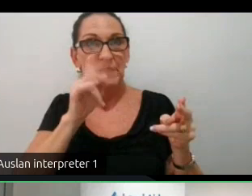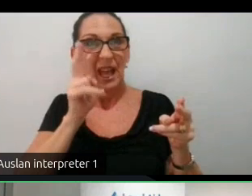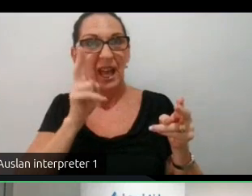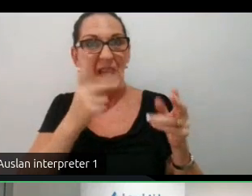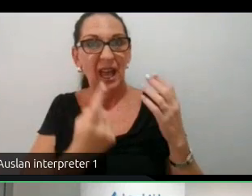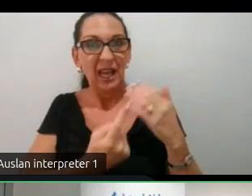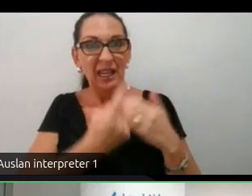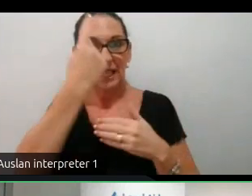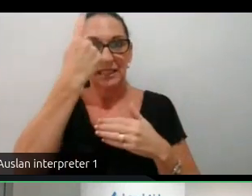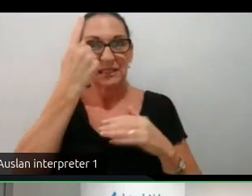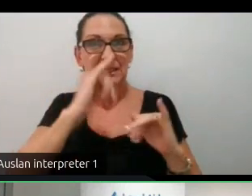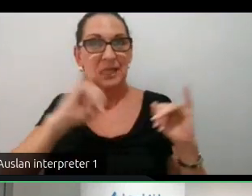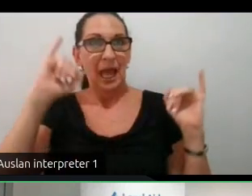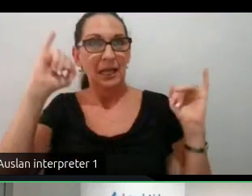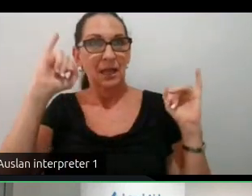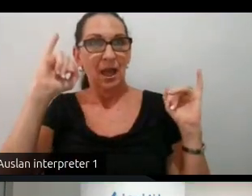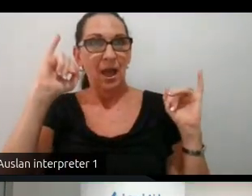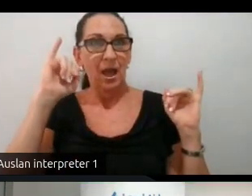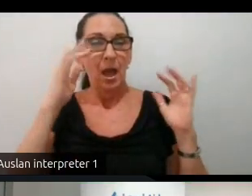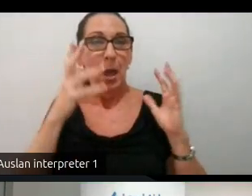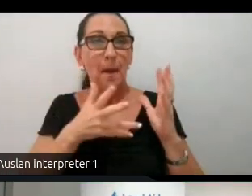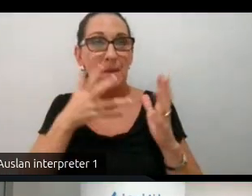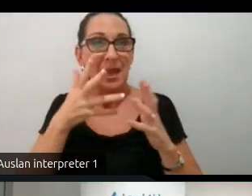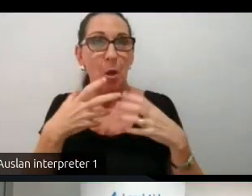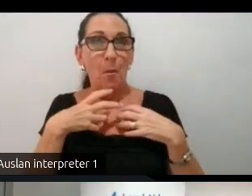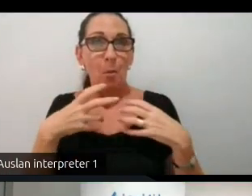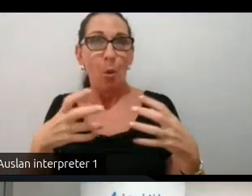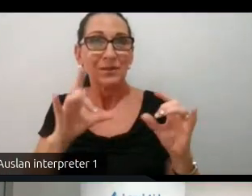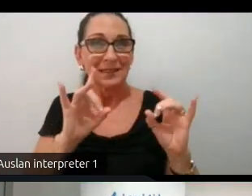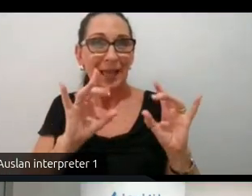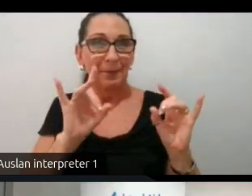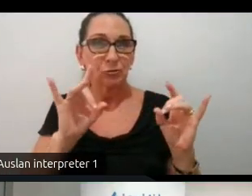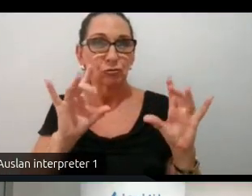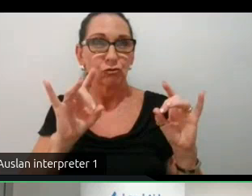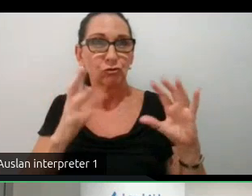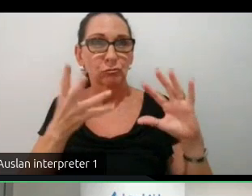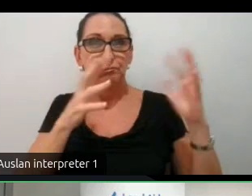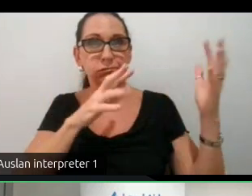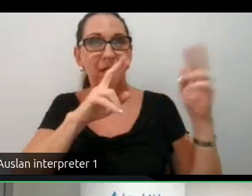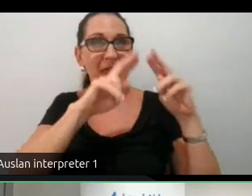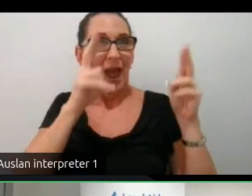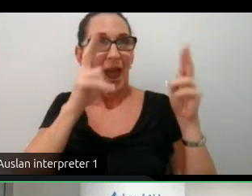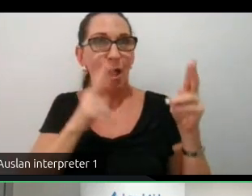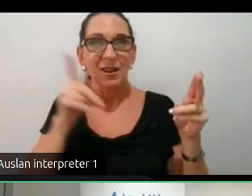now there's been another disaster. So more damage has been done to bits of the home that haven't